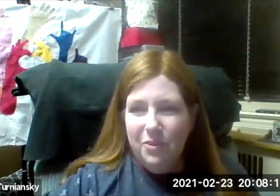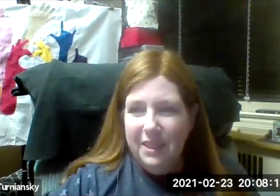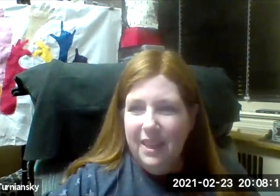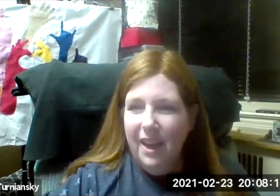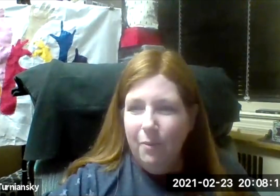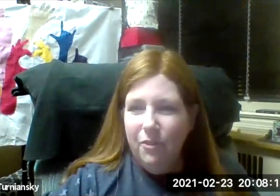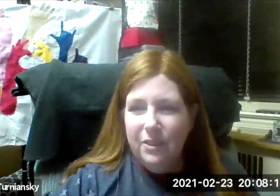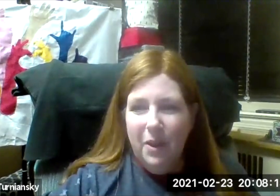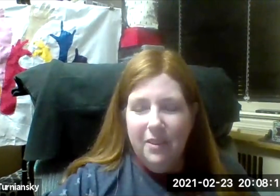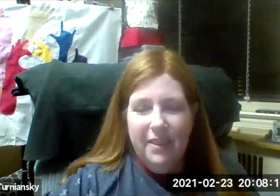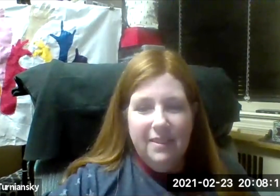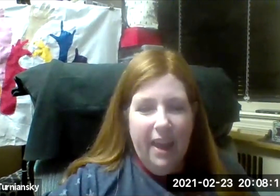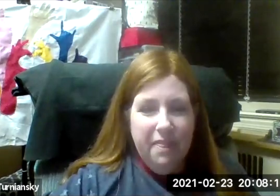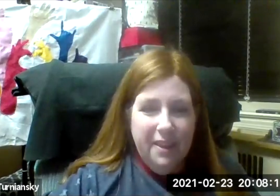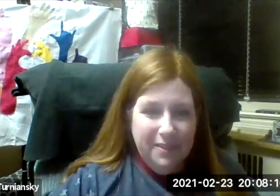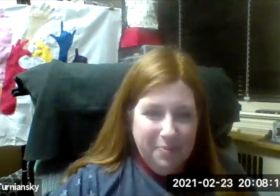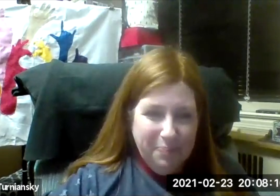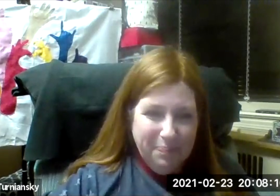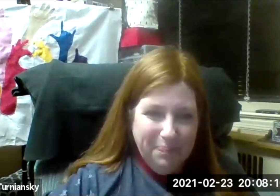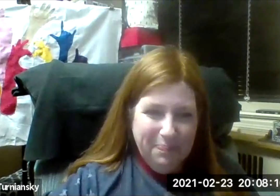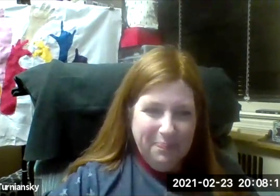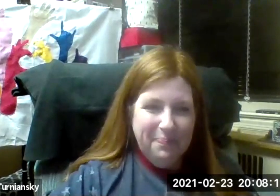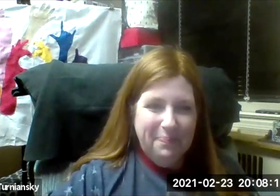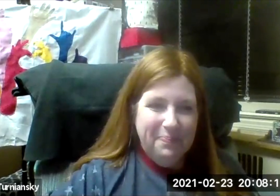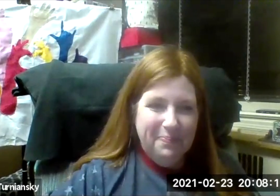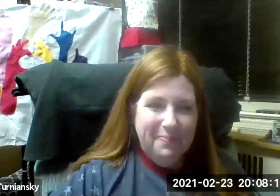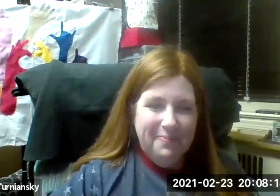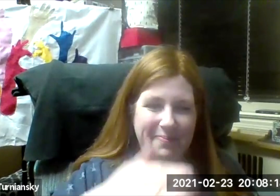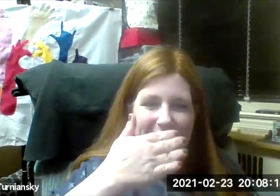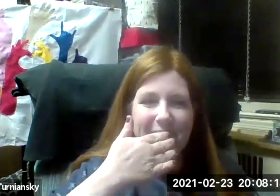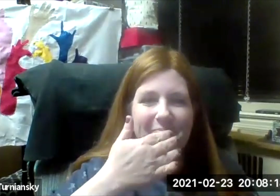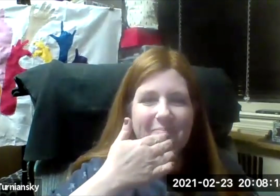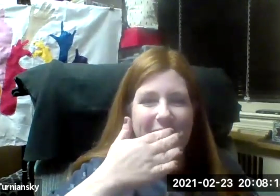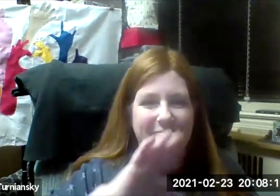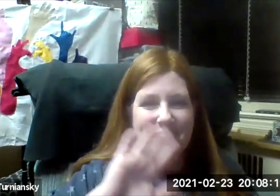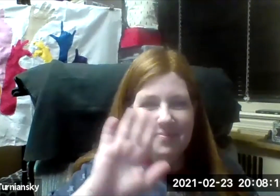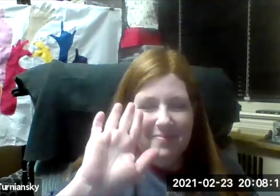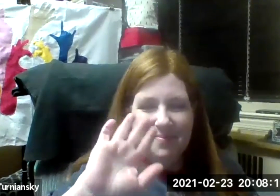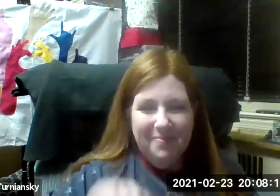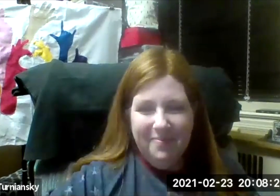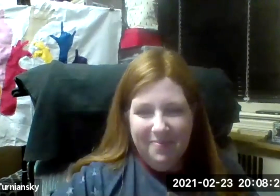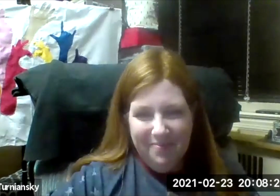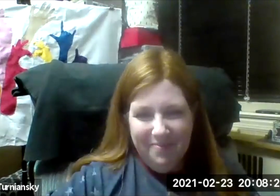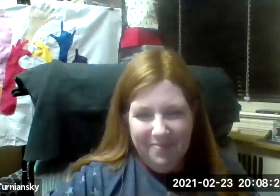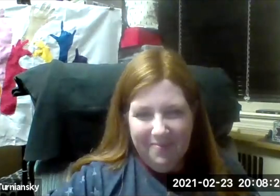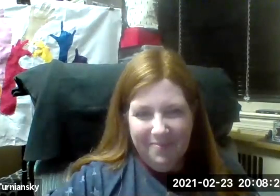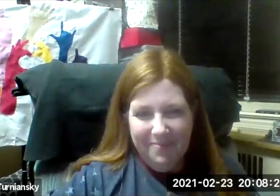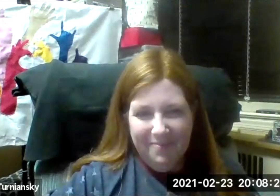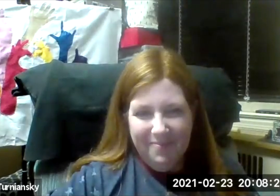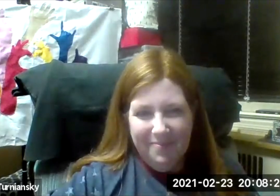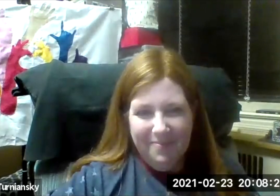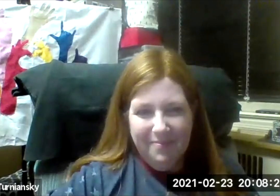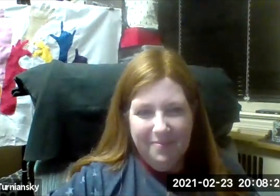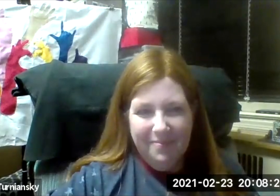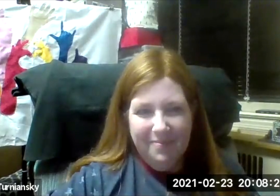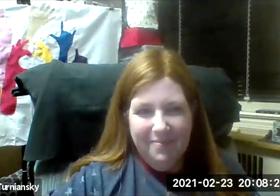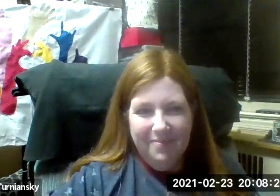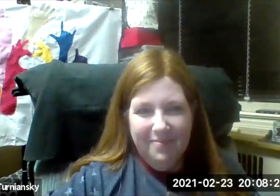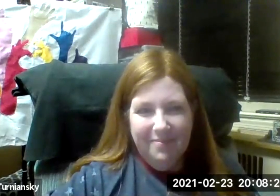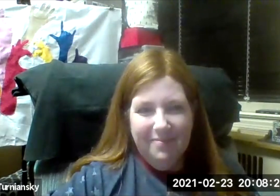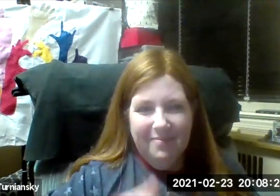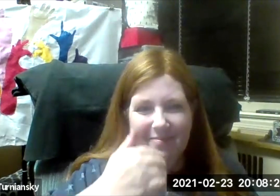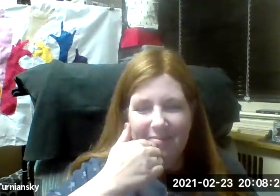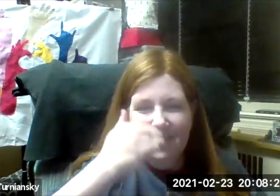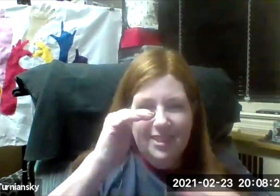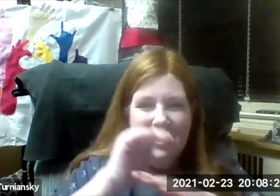Those really were helpful, as well.